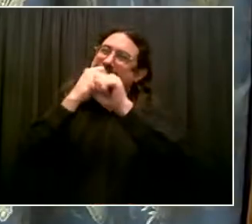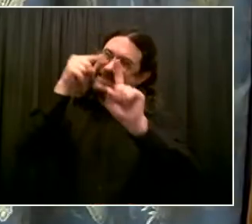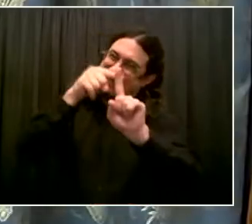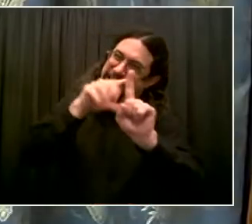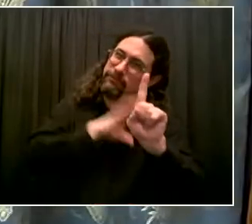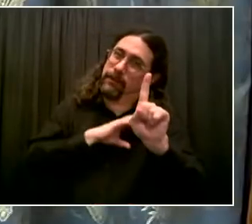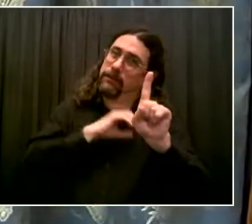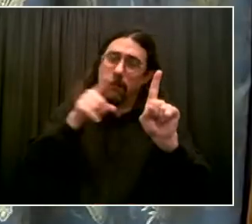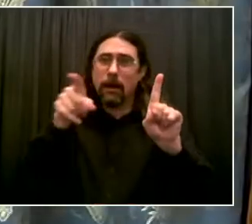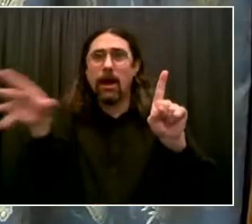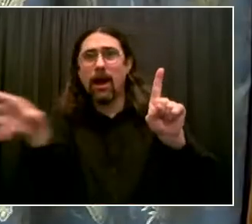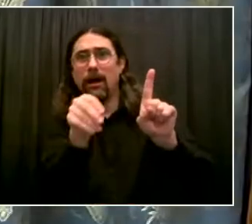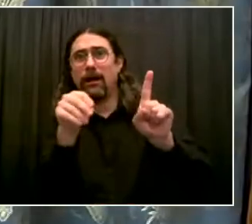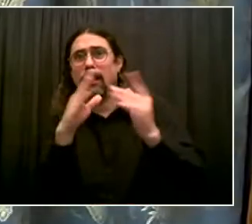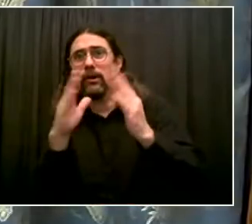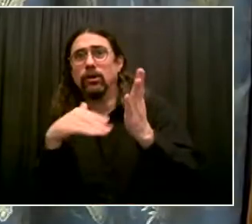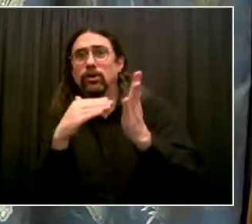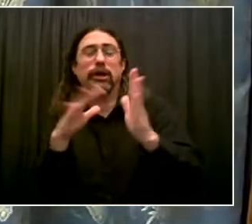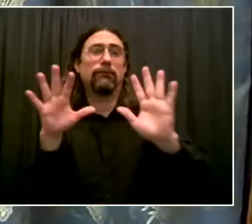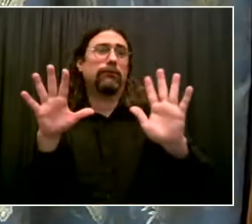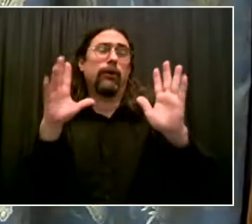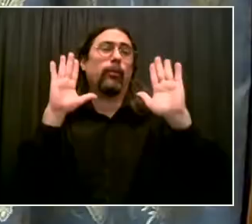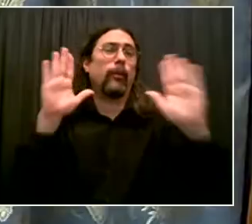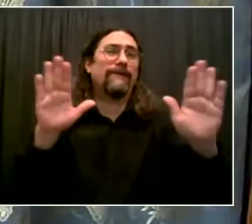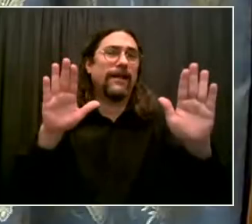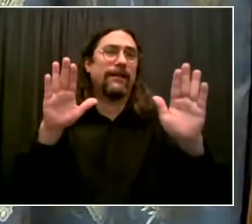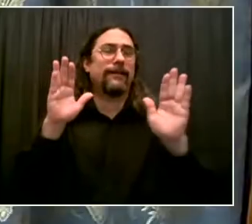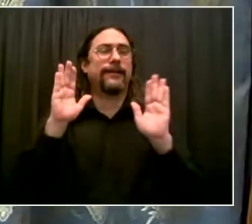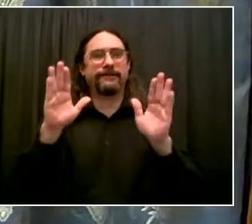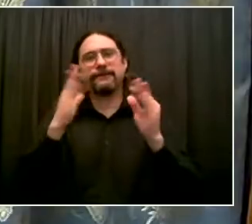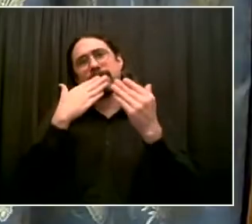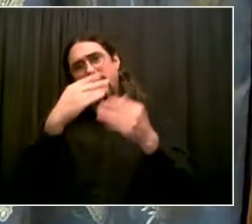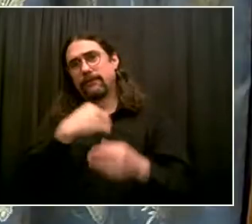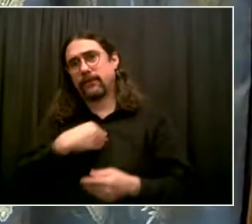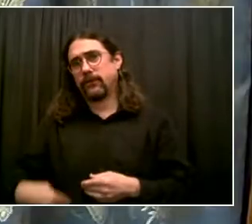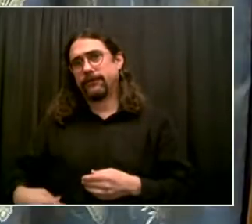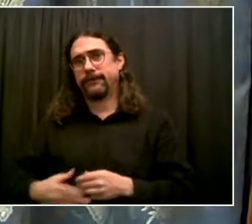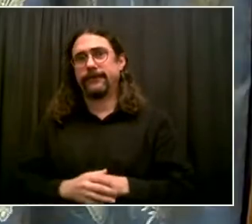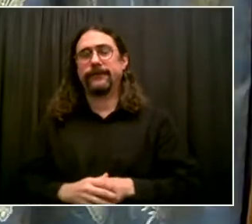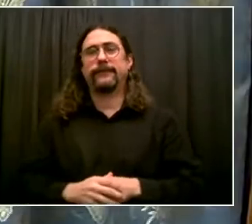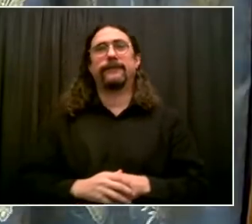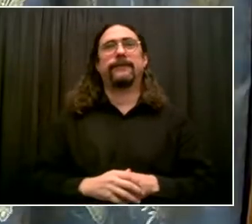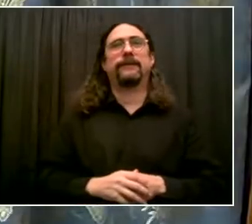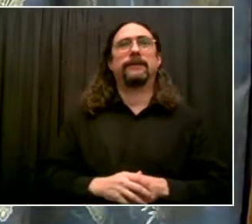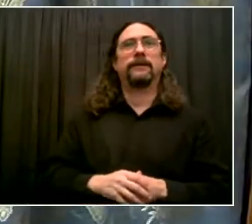AND AS WE GO THROUGH THIS SYSTEM WE ARE DOING RIGHT NOW, WORKING WITH THE POLICE DEPARTMENT AND